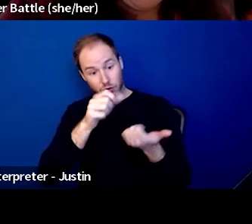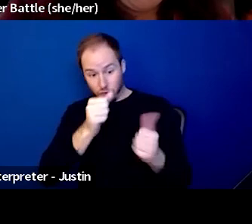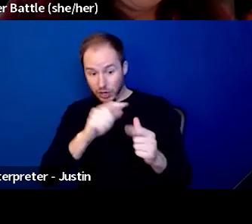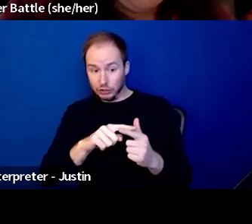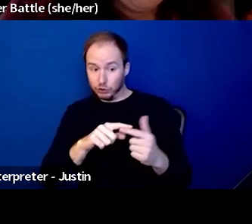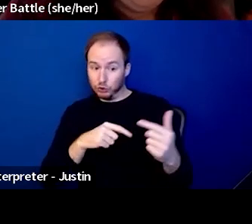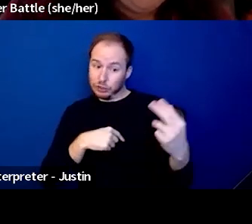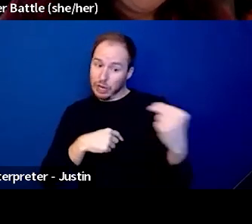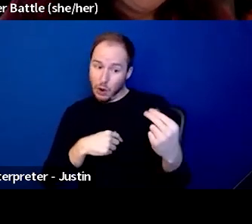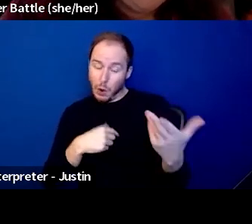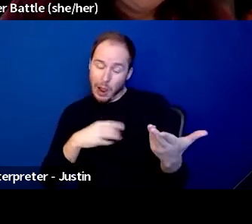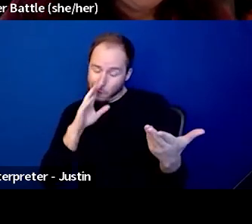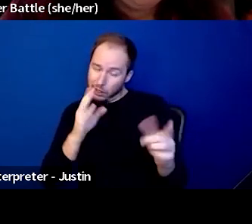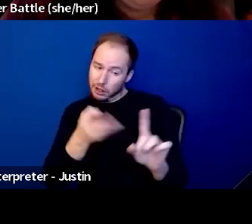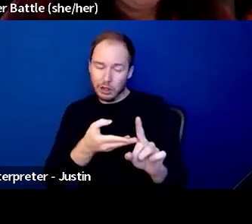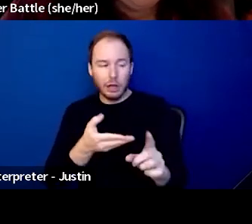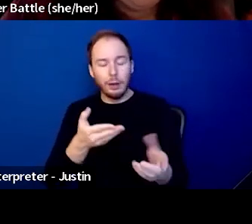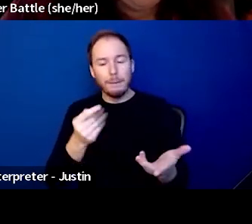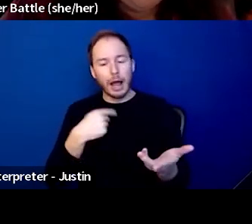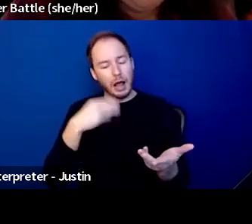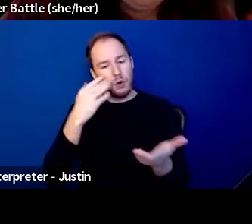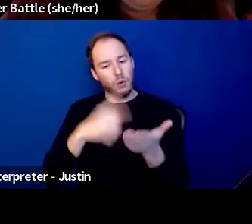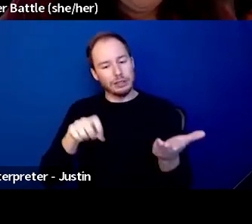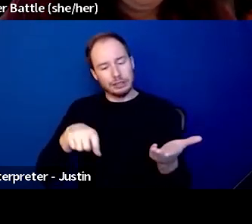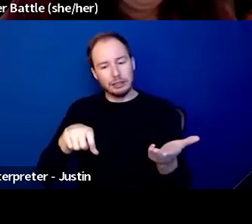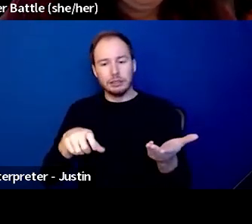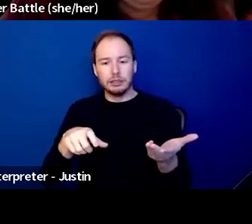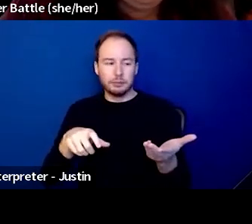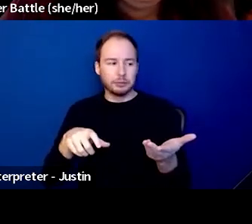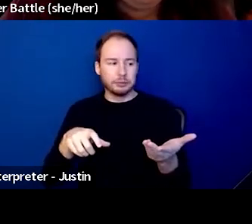But if you know it's the right thing to do.